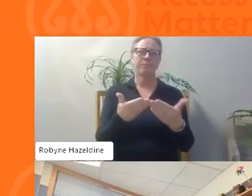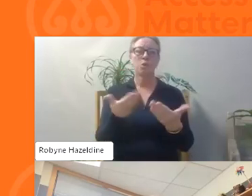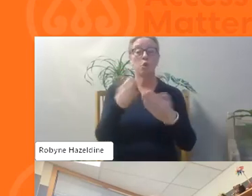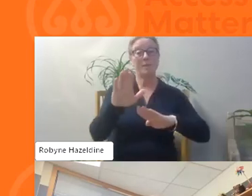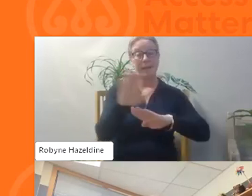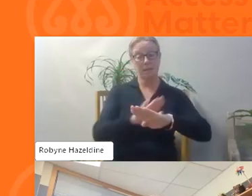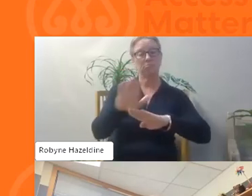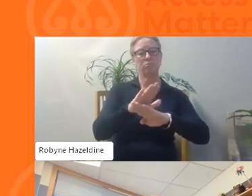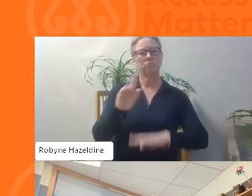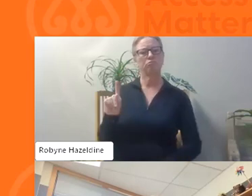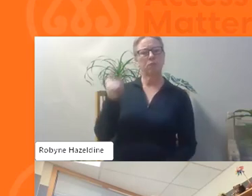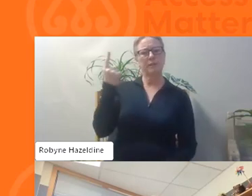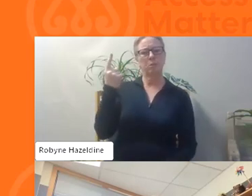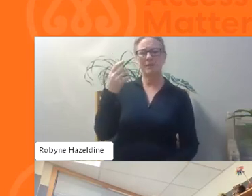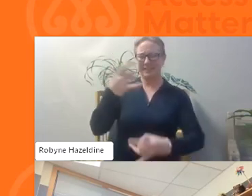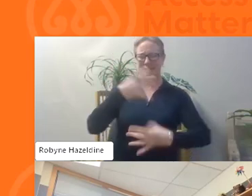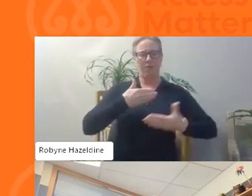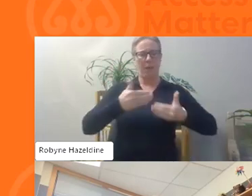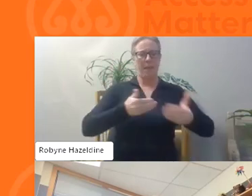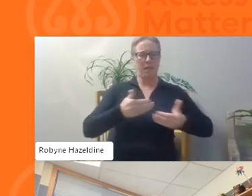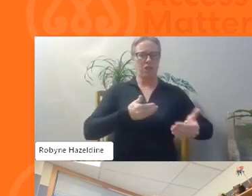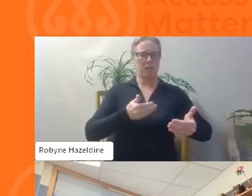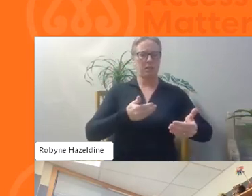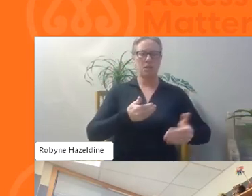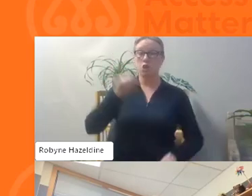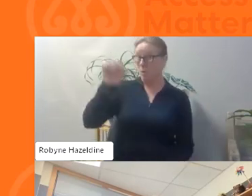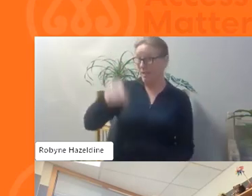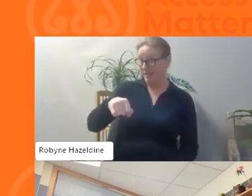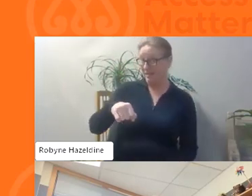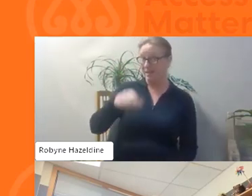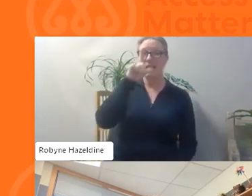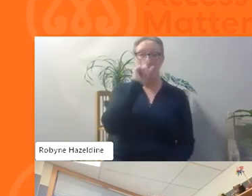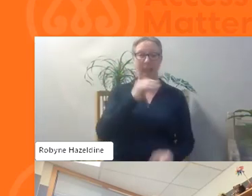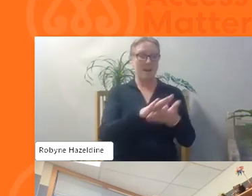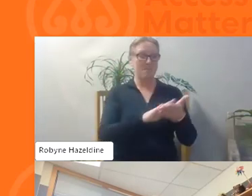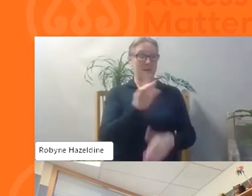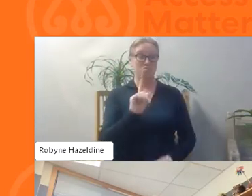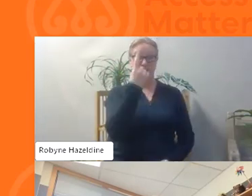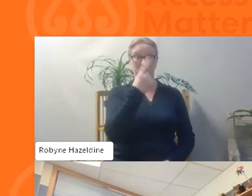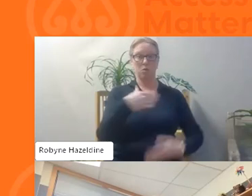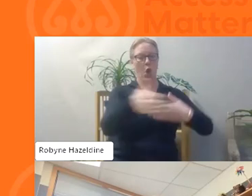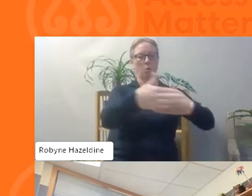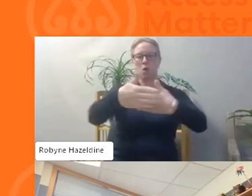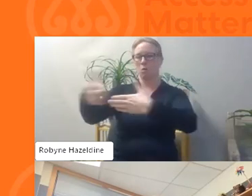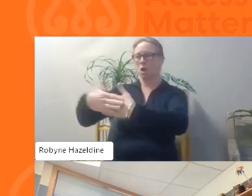principals are self-managing. So whilst that can be mean some of them might close doors, it means a principal like myself and John